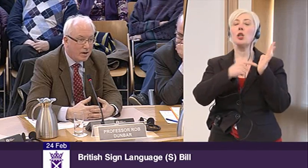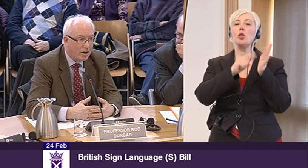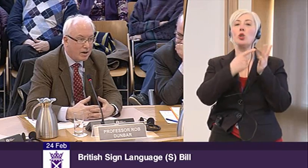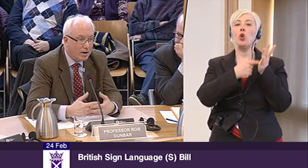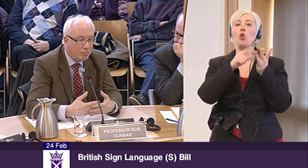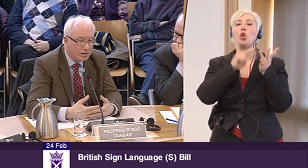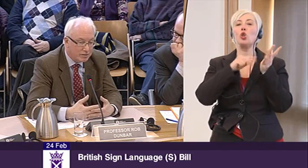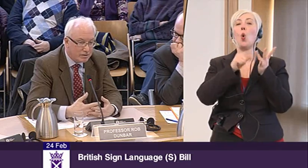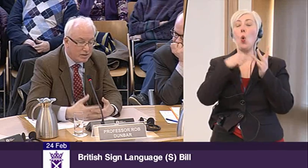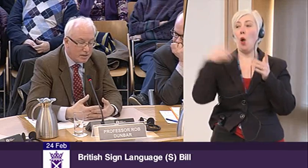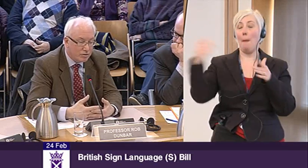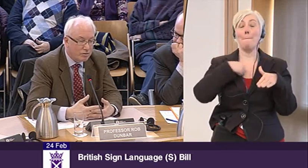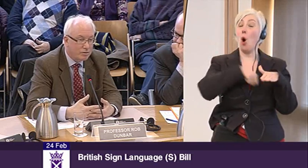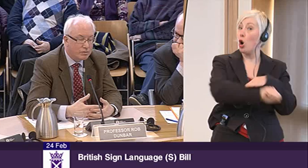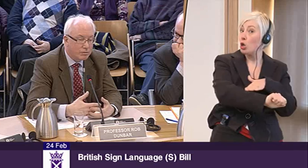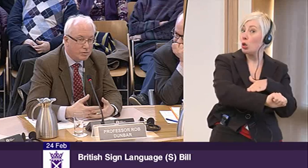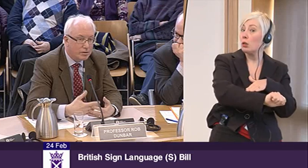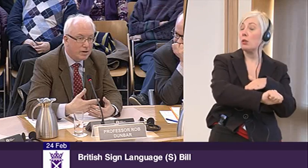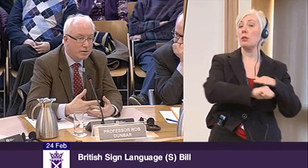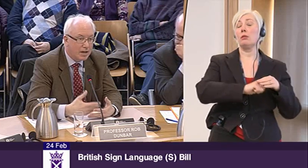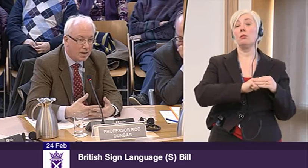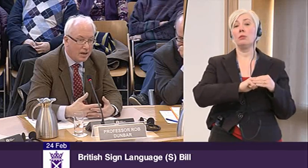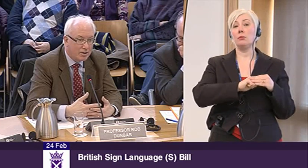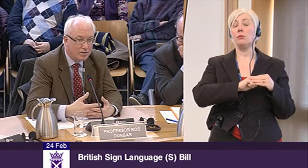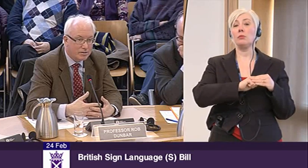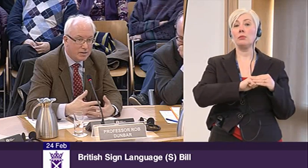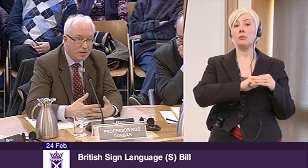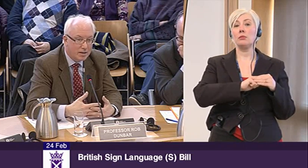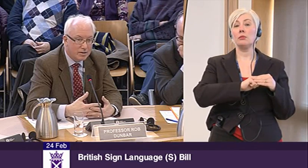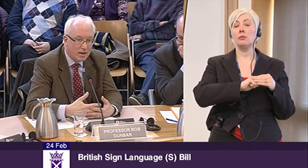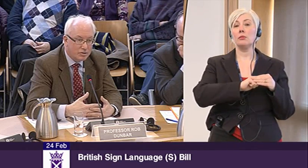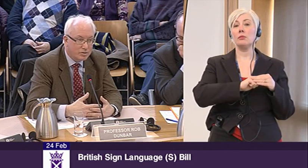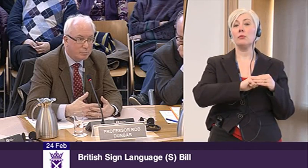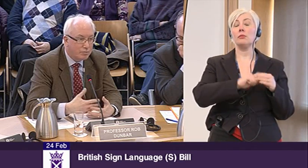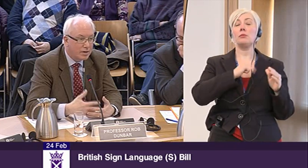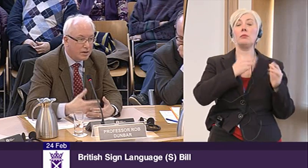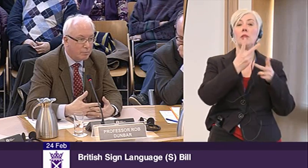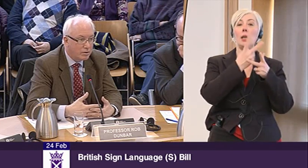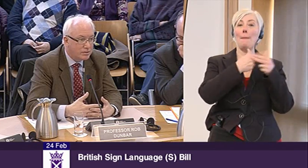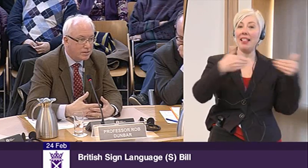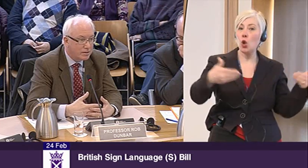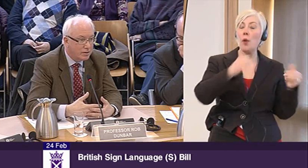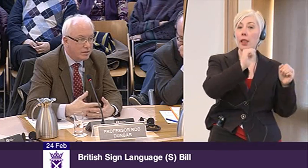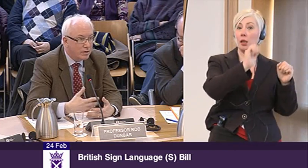I was born, bilingualism at a national level had an effect on the development of additional